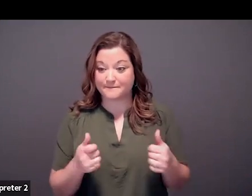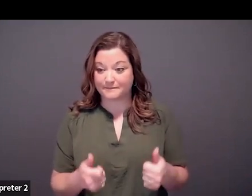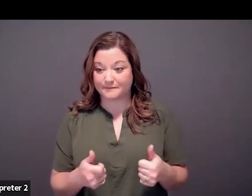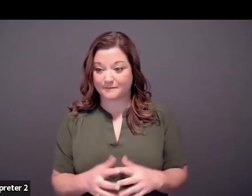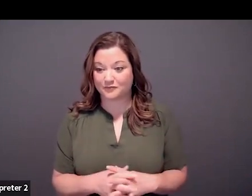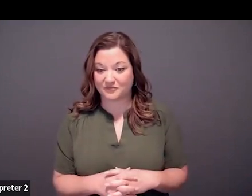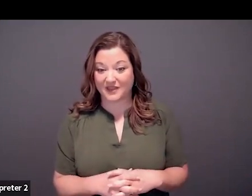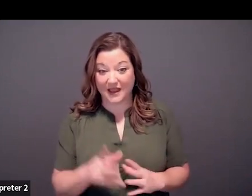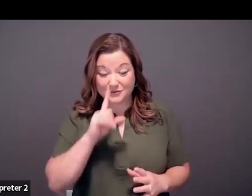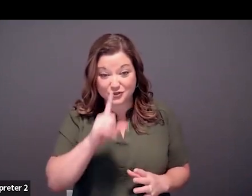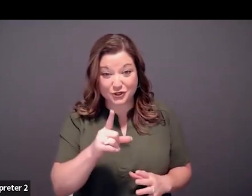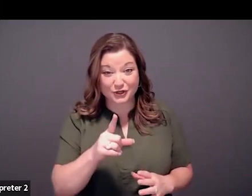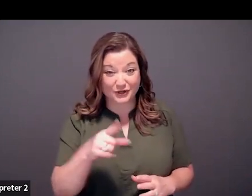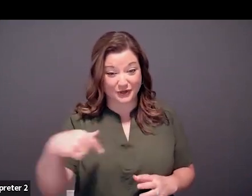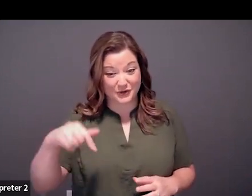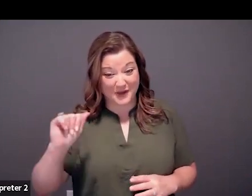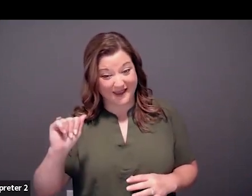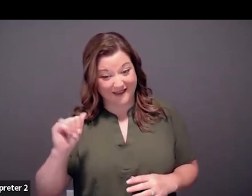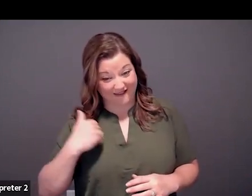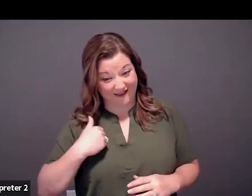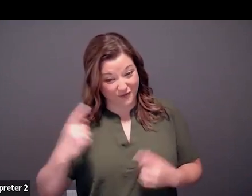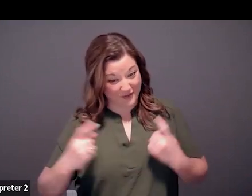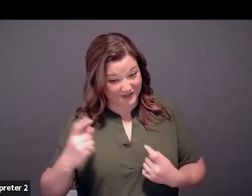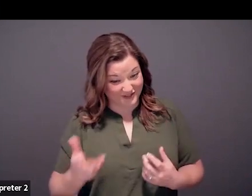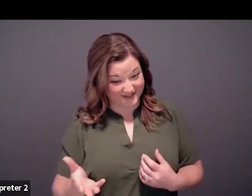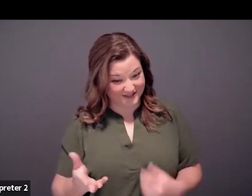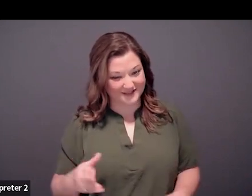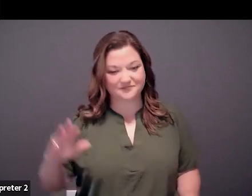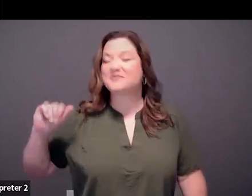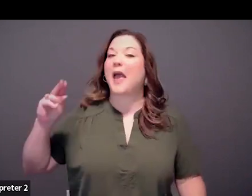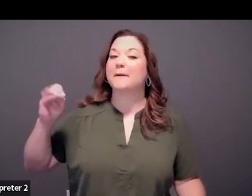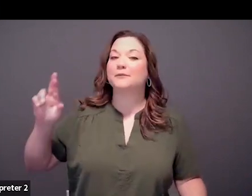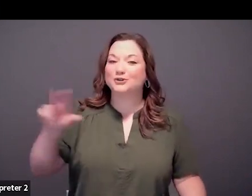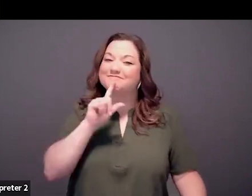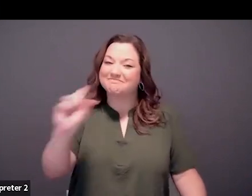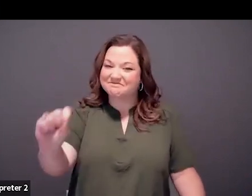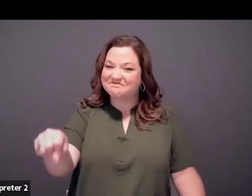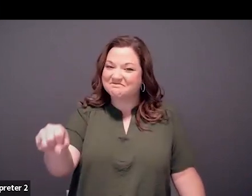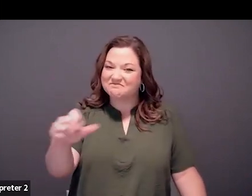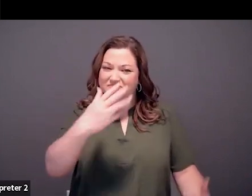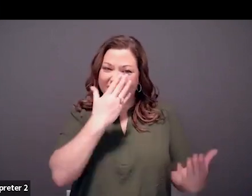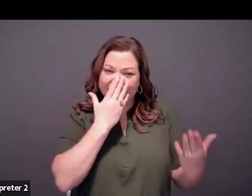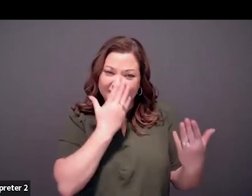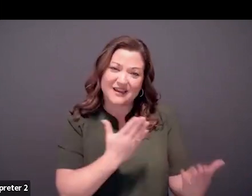I'm sure there are questions in the Q&A, Amber. Yes, there are. Thank you so much for that.